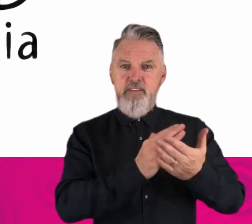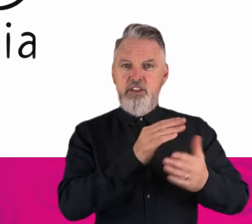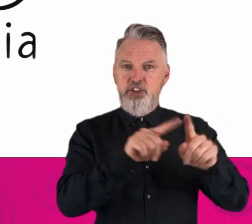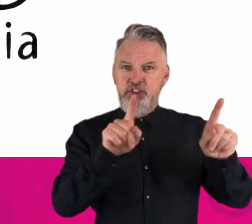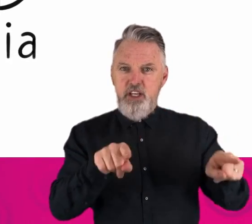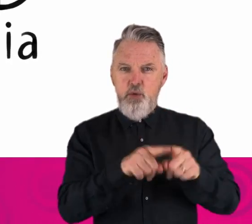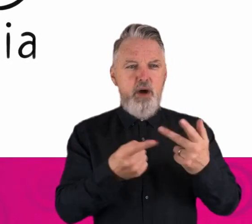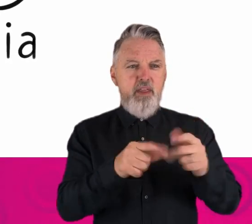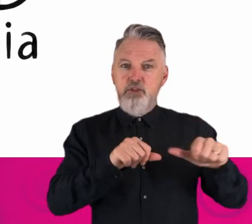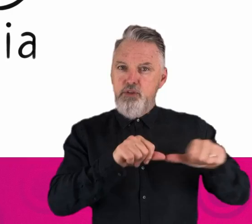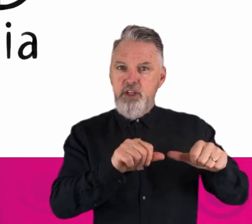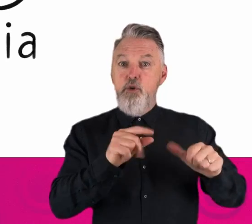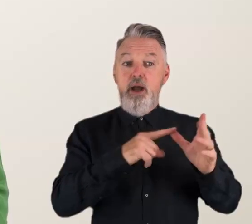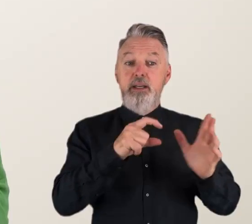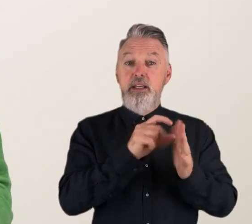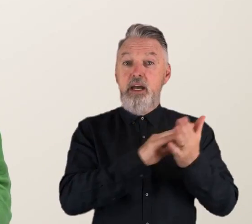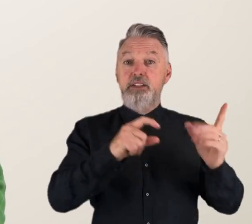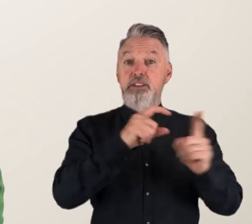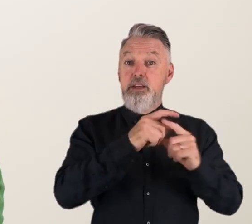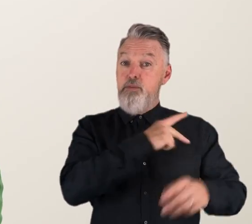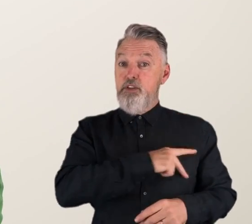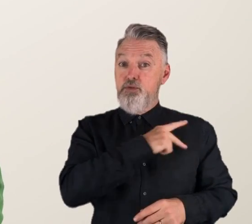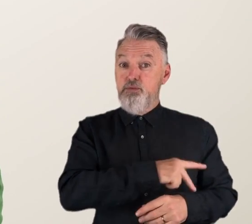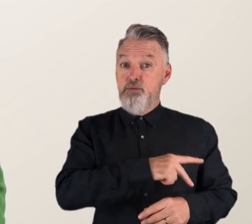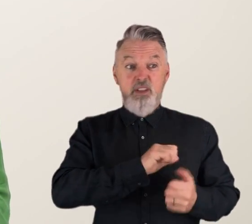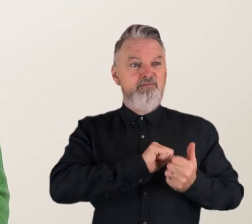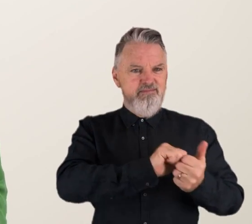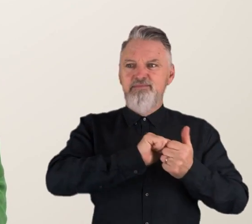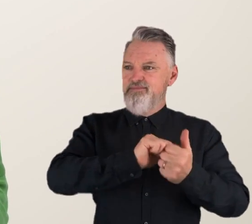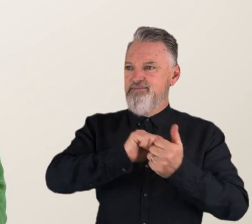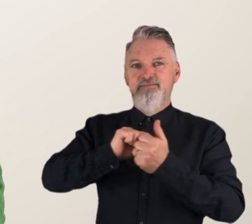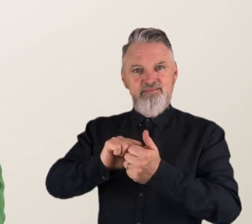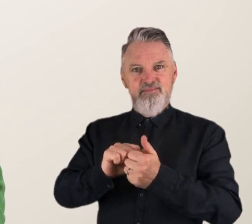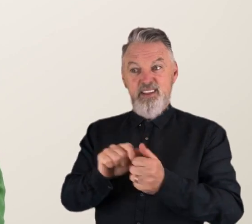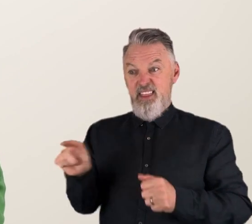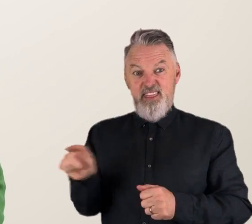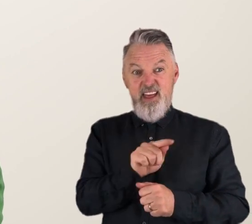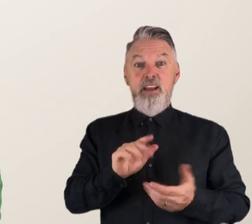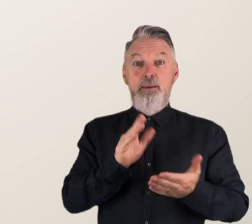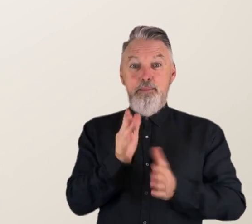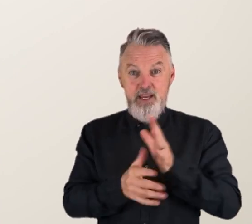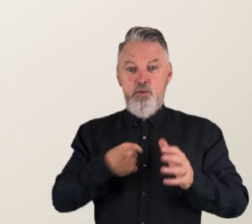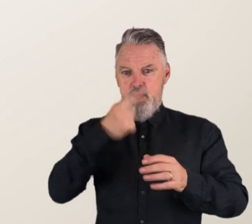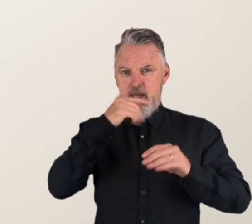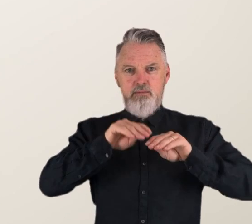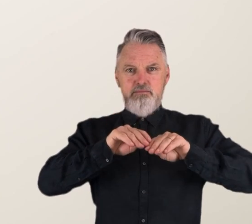for ADHD professionals. Through such collaborations, we can scale our impact across multiple cross-sections of society.